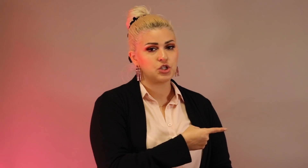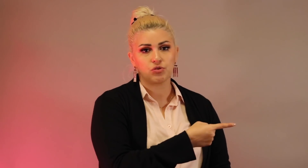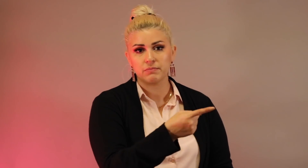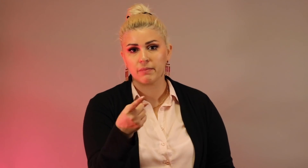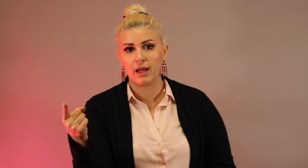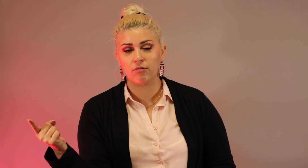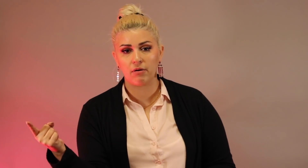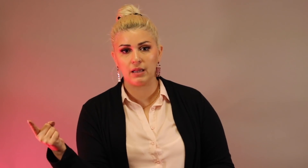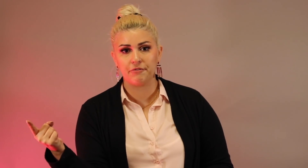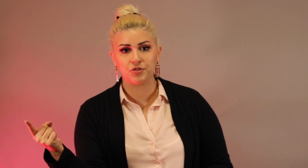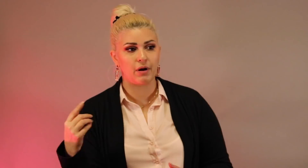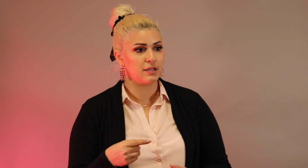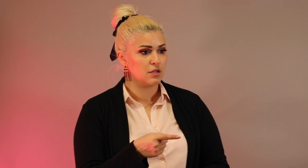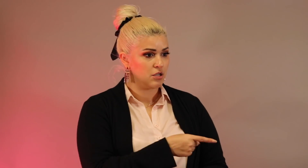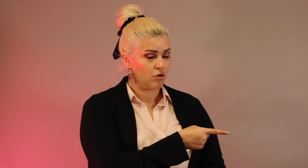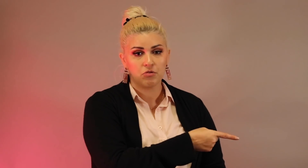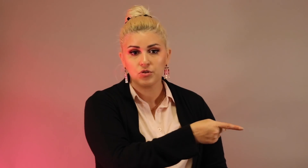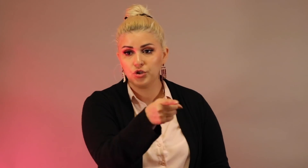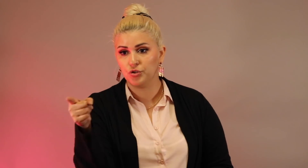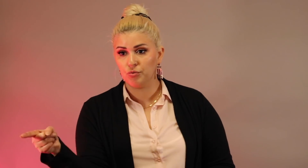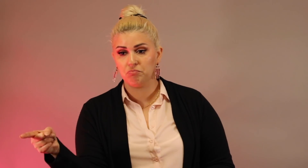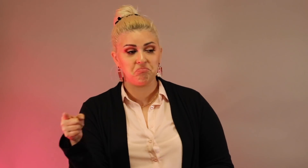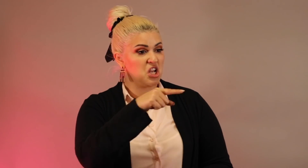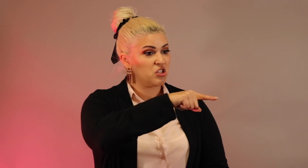so I would sweep to my left to right, so you.